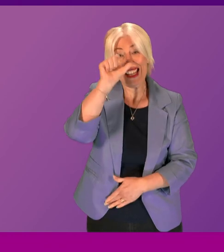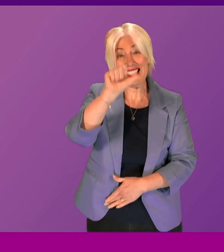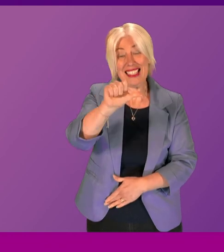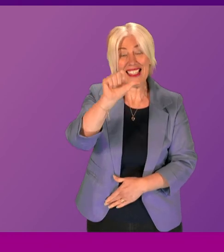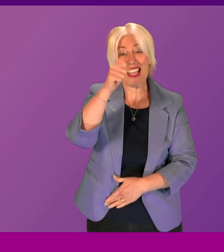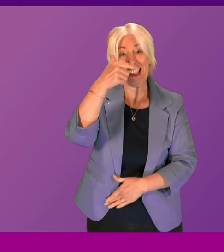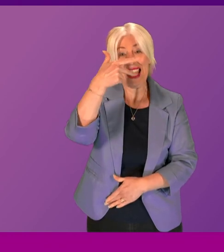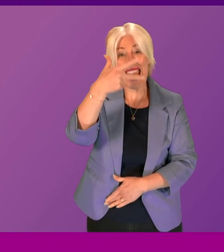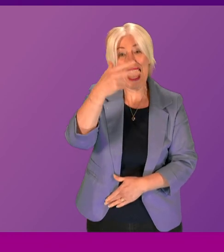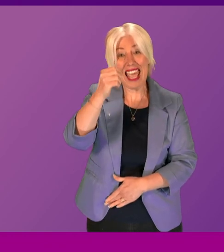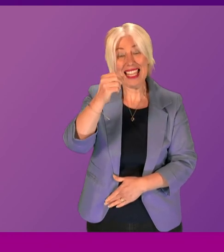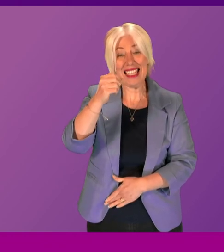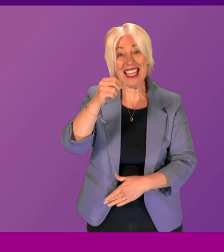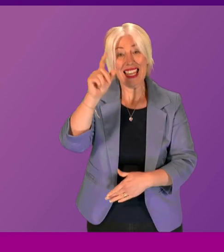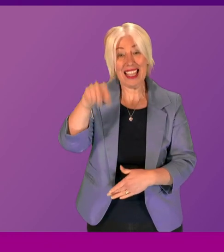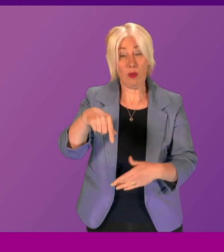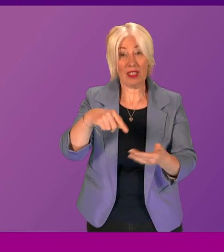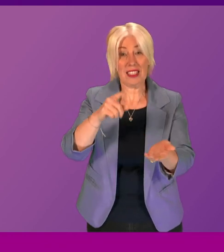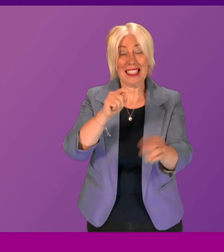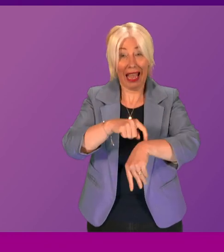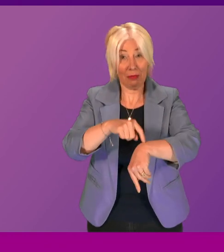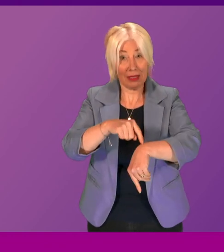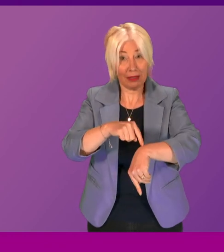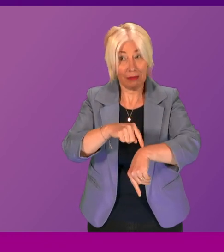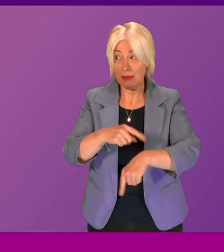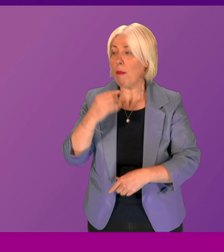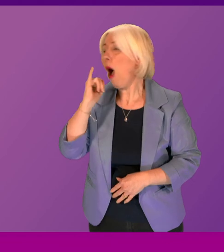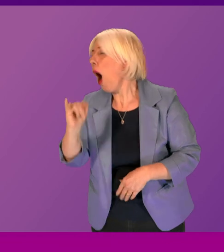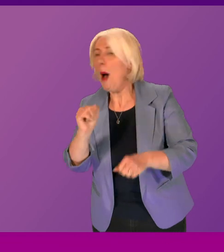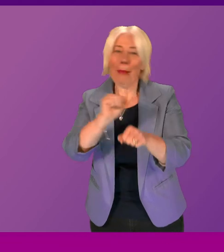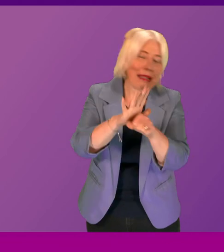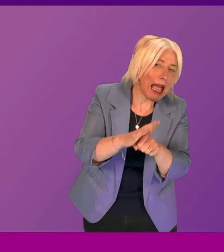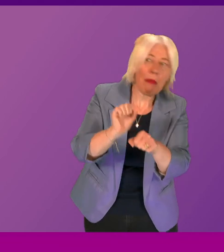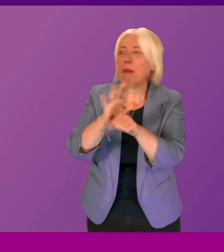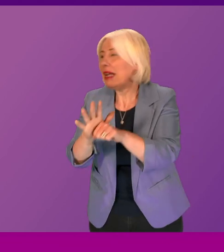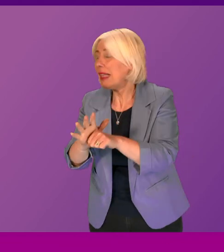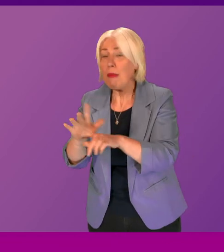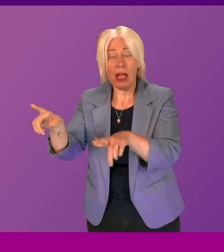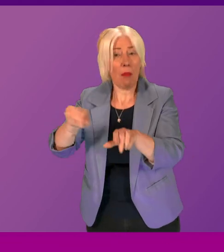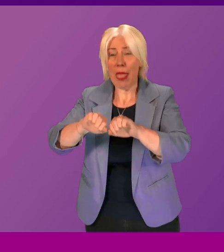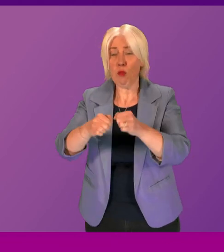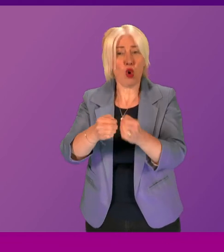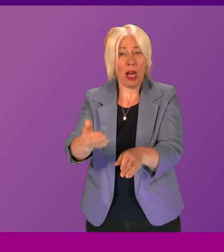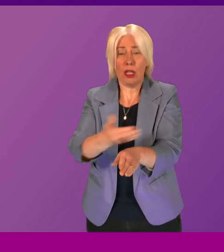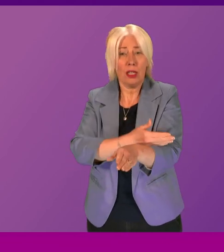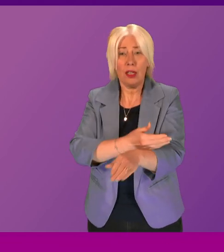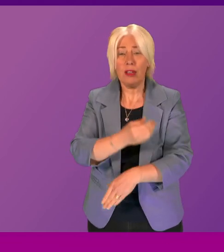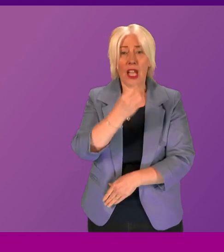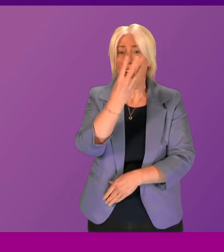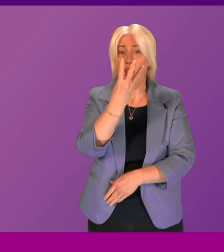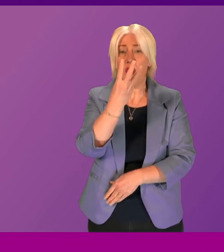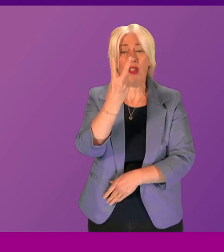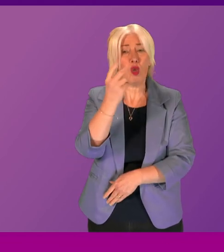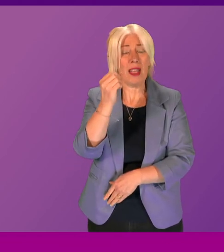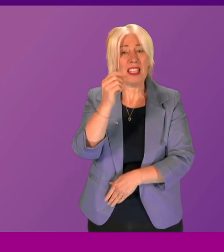Humza Yousaf might try to blame the pandemic, but the law was broken more than 320,000 times